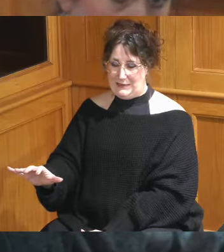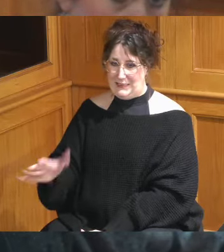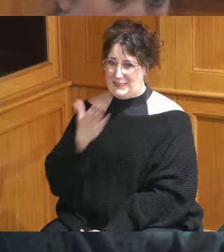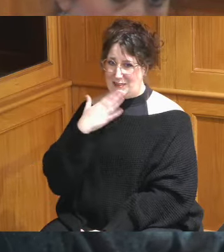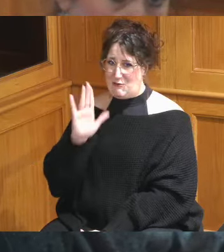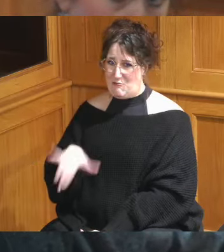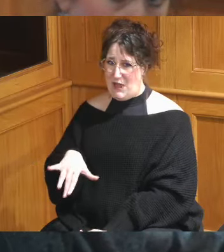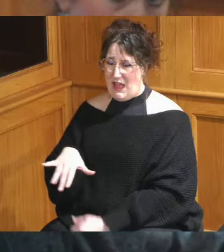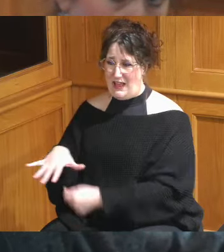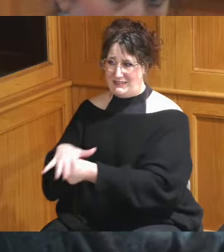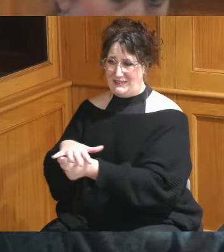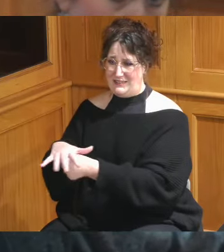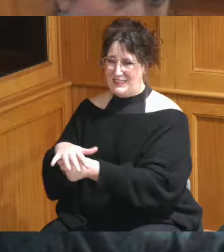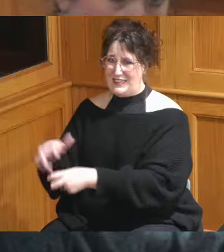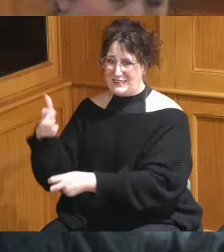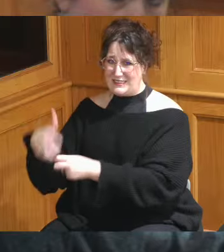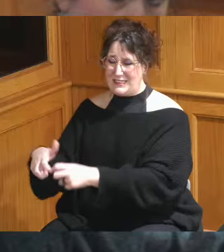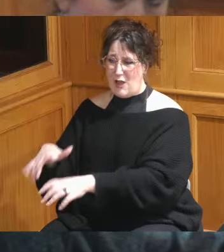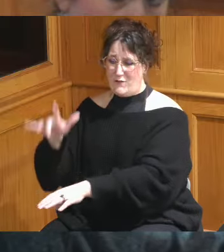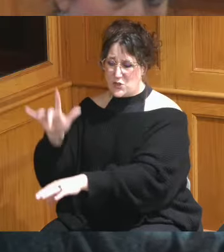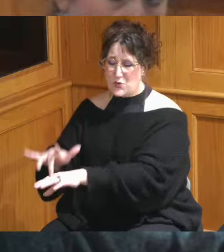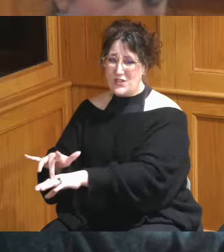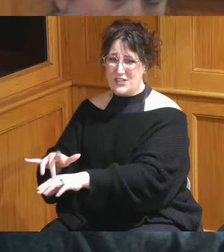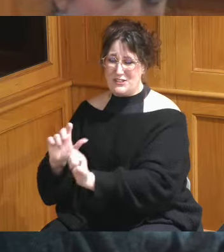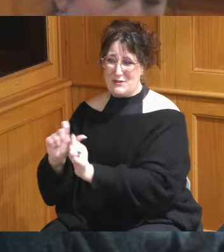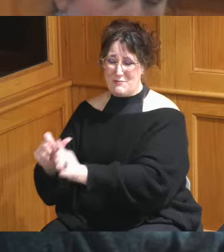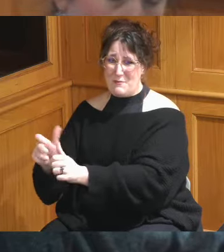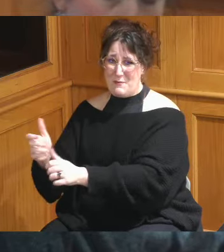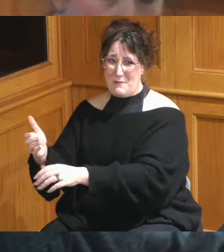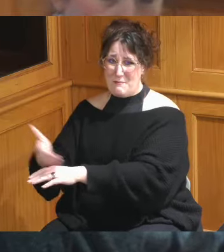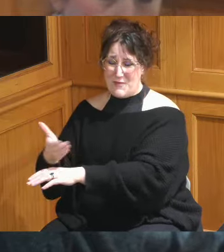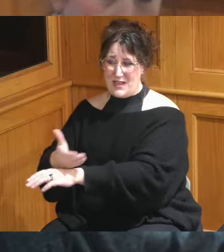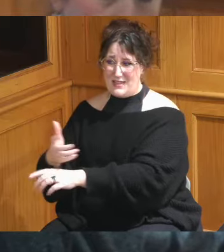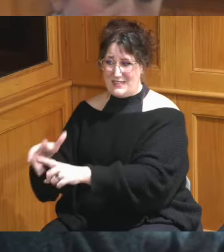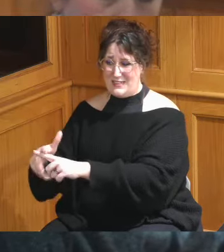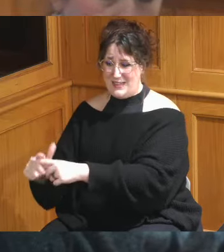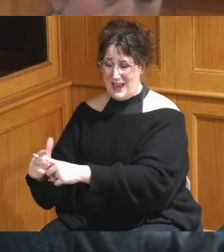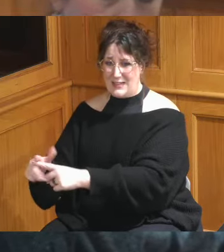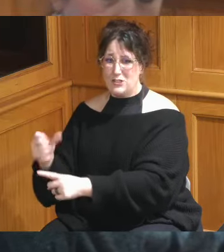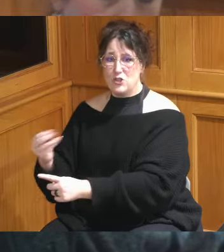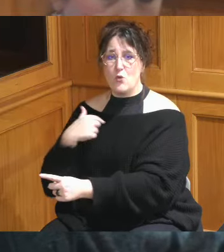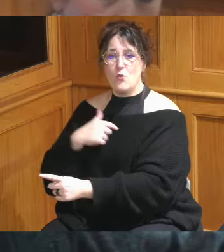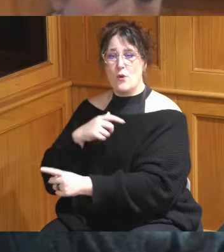It's very difficult to reach and maintain. so we're always looking for opportunities to